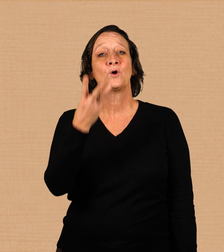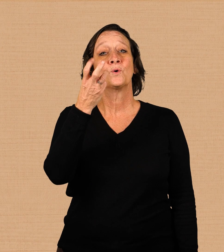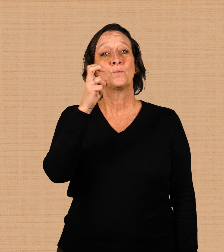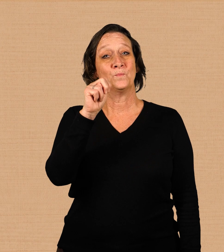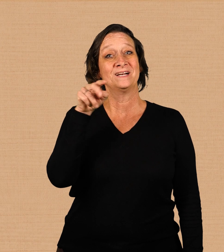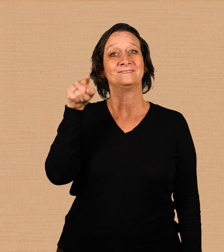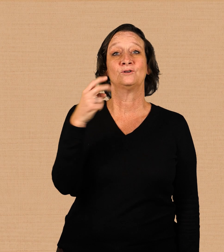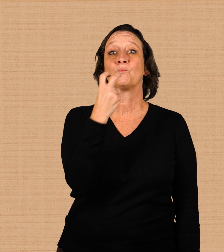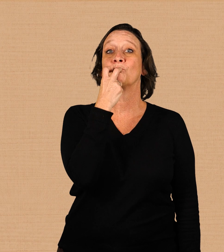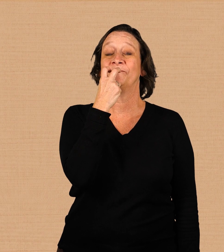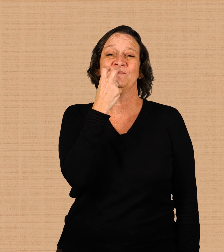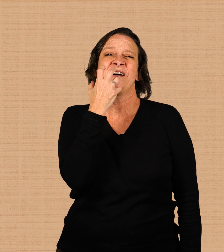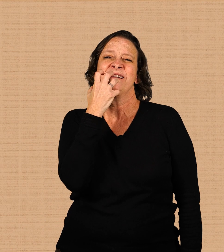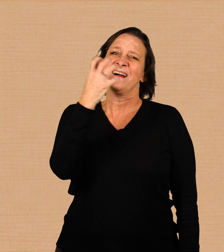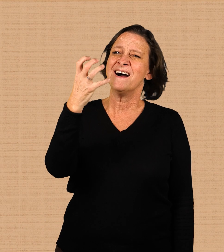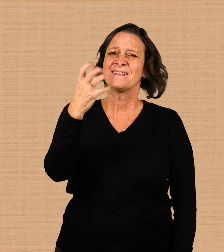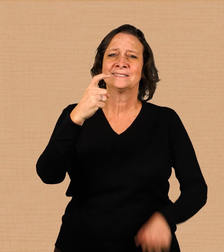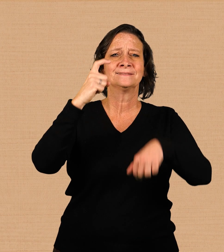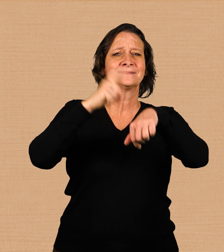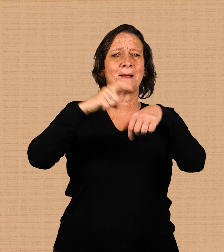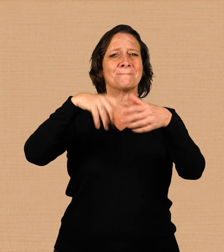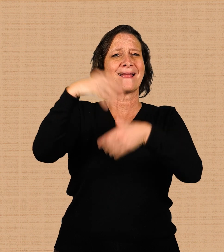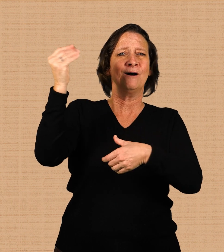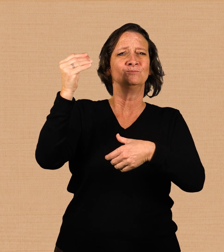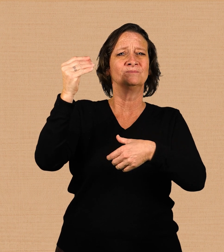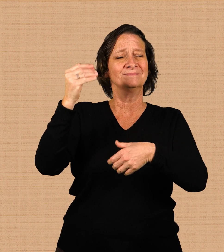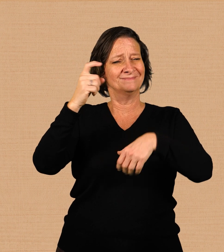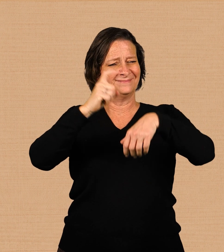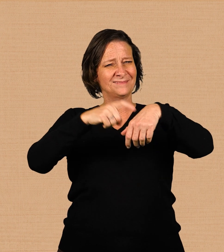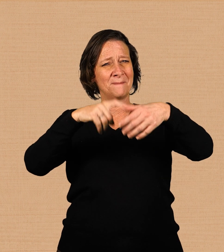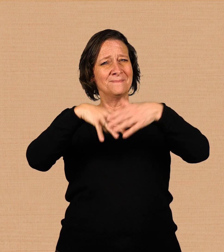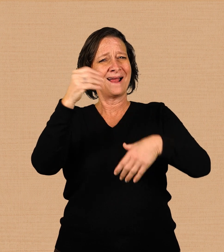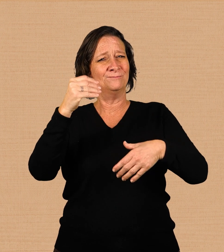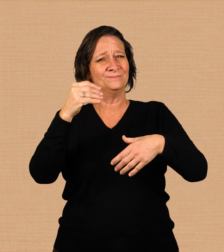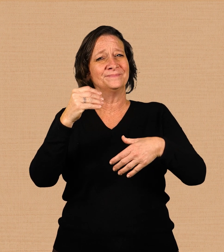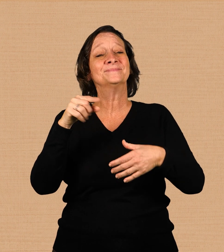When the referee yells, “Time out,”